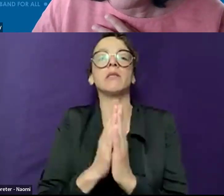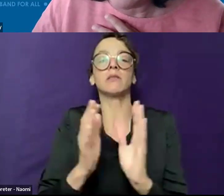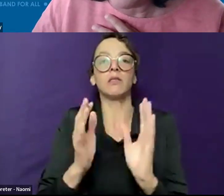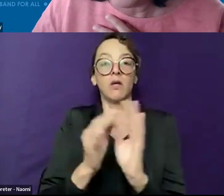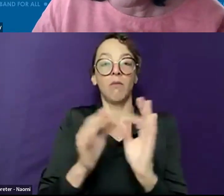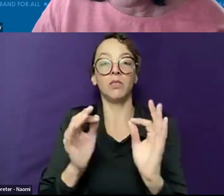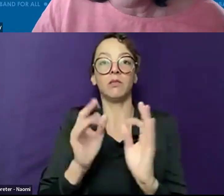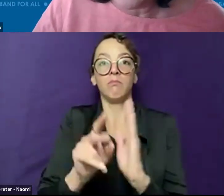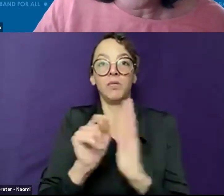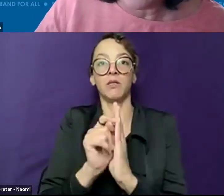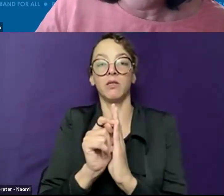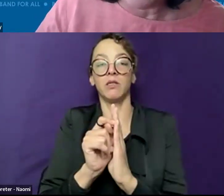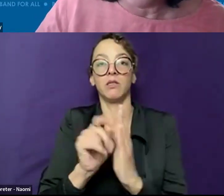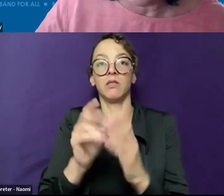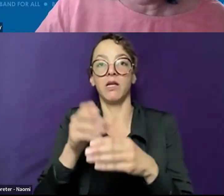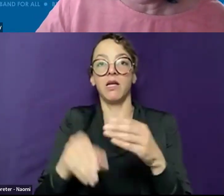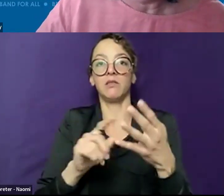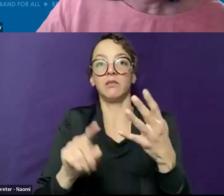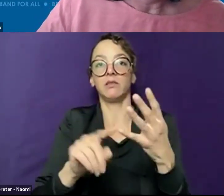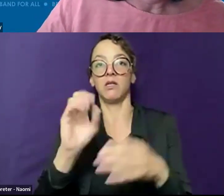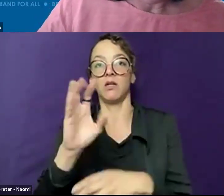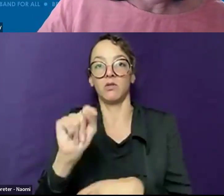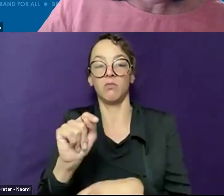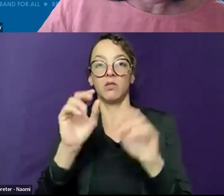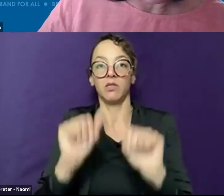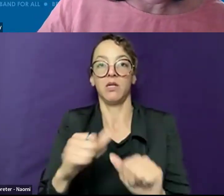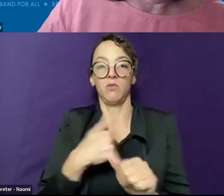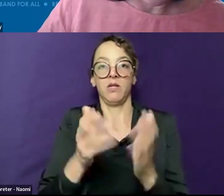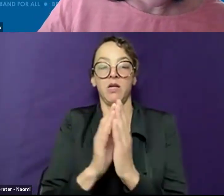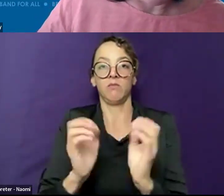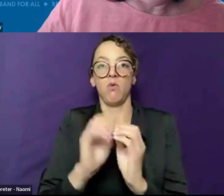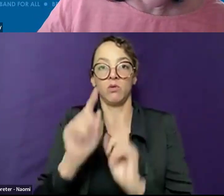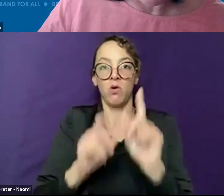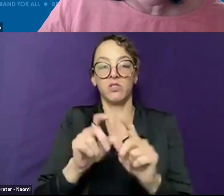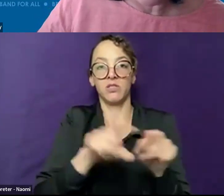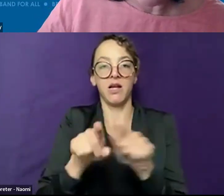the guidelines will be approved, and the process moves forward? That's a recap of our timeline